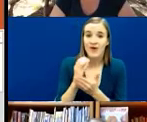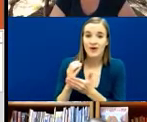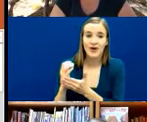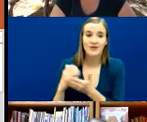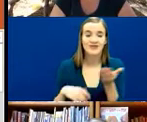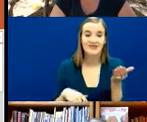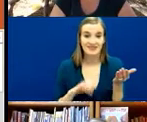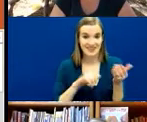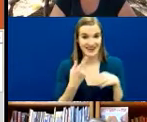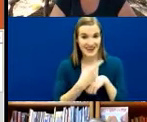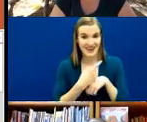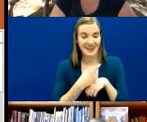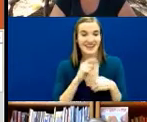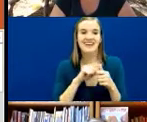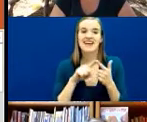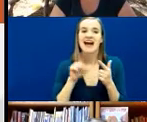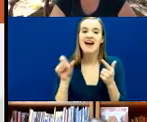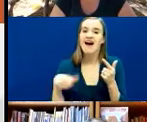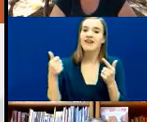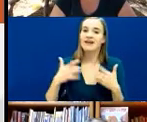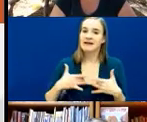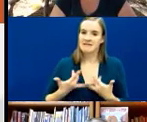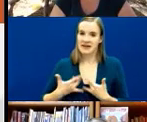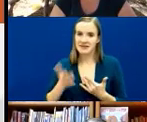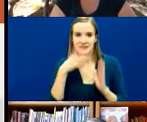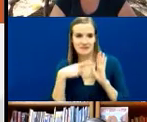day and from other events. So let me just go through those. And if you want